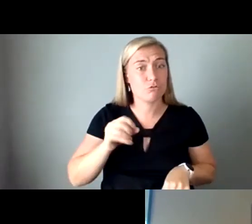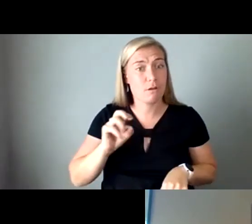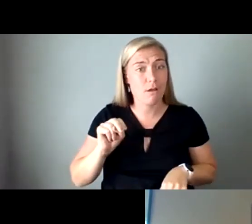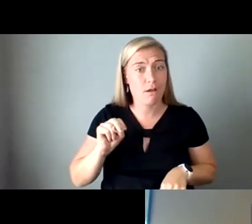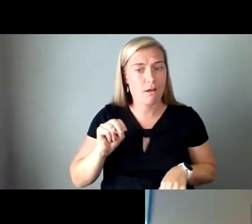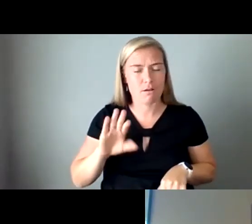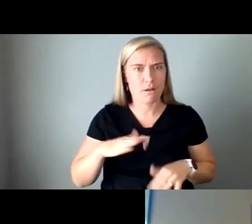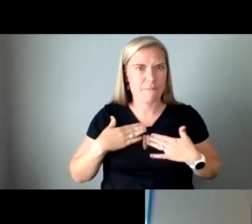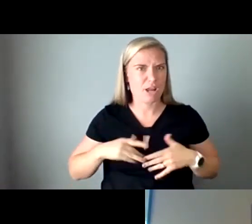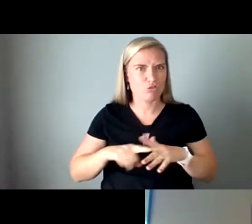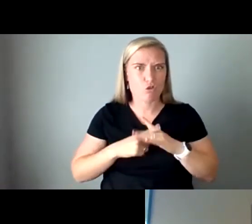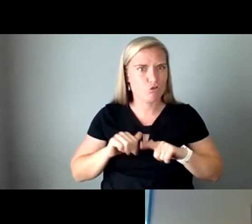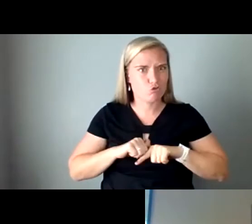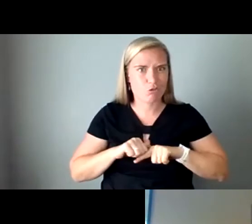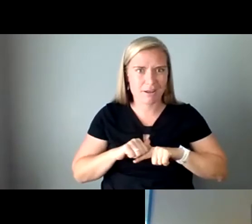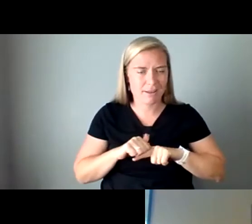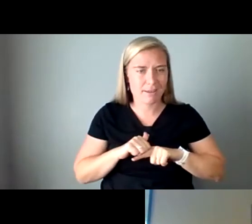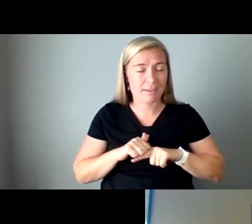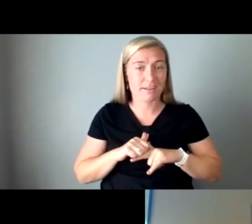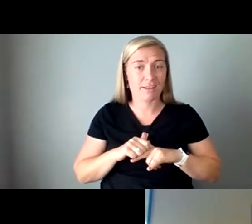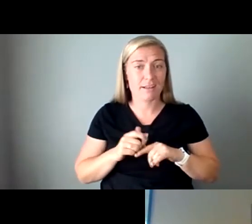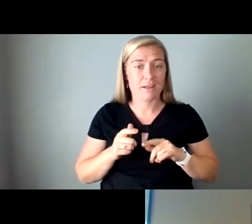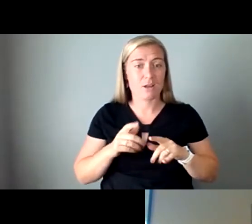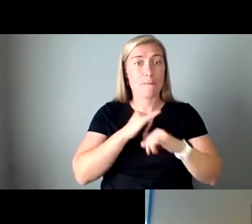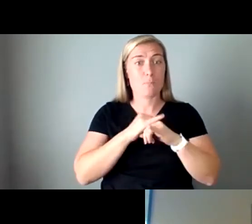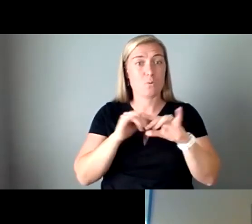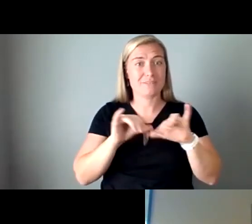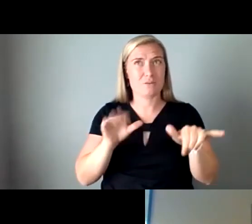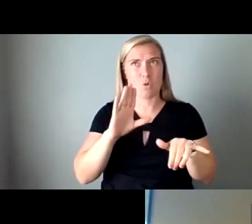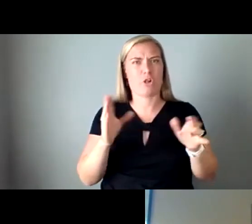your immune system then sort of goes back to its baseline which is sort of